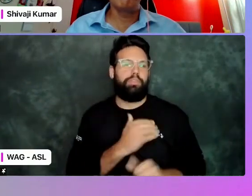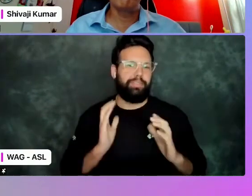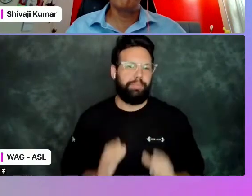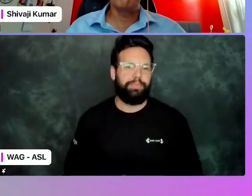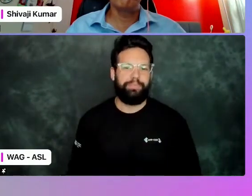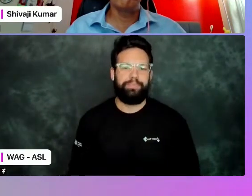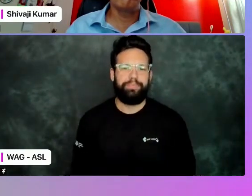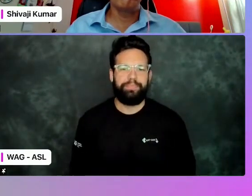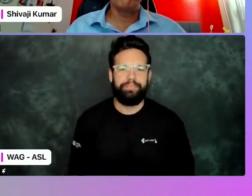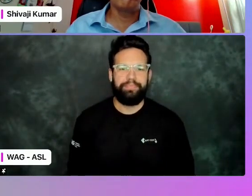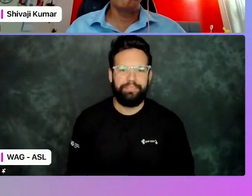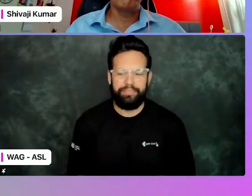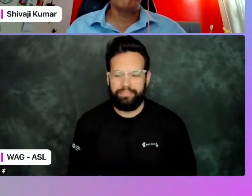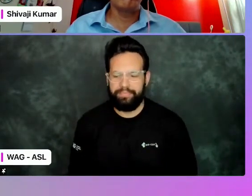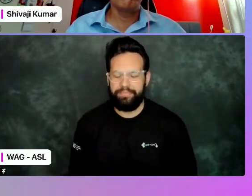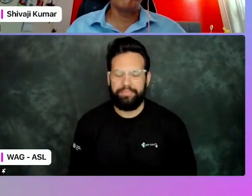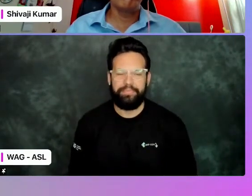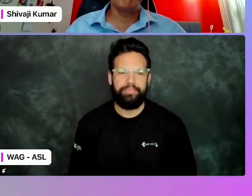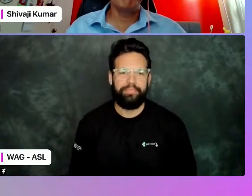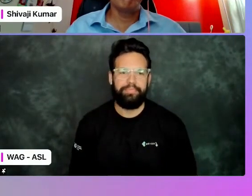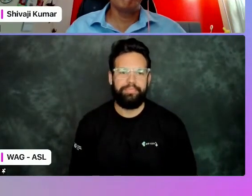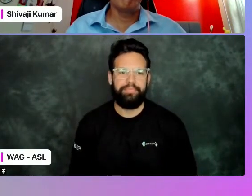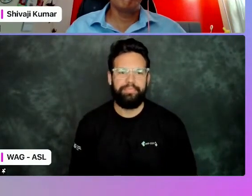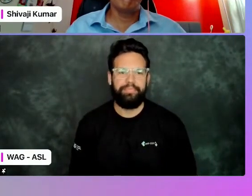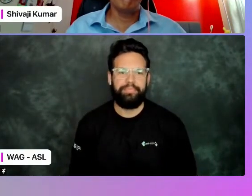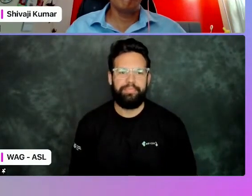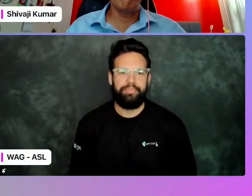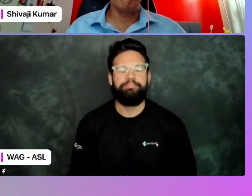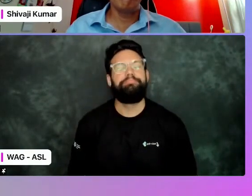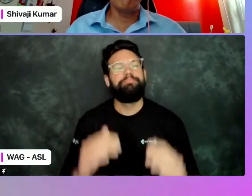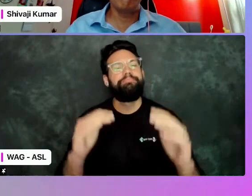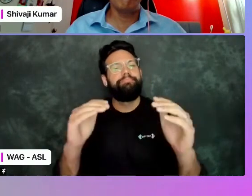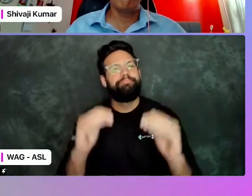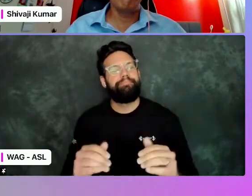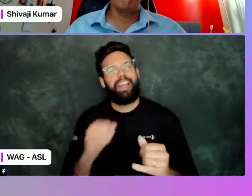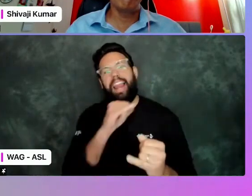Okay. And then one last question here.